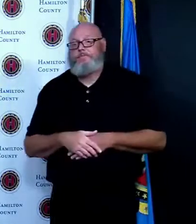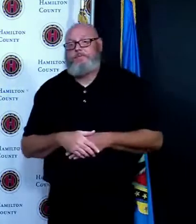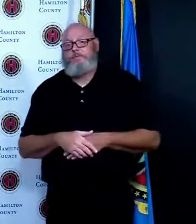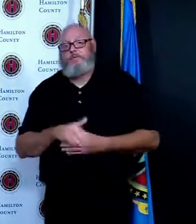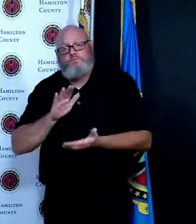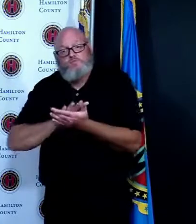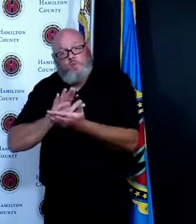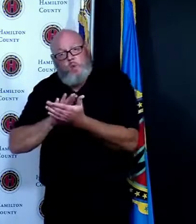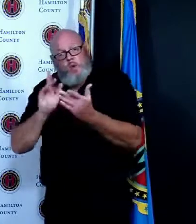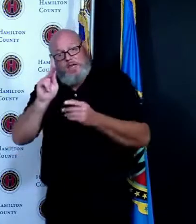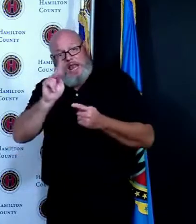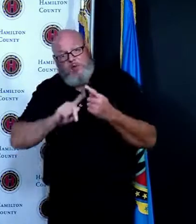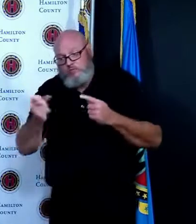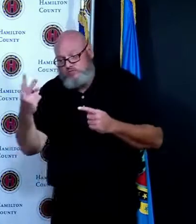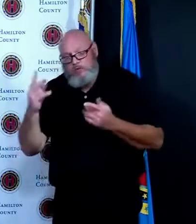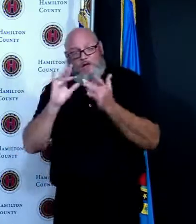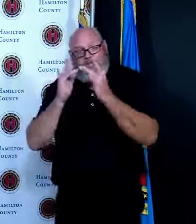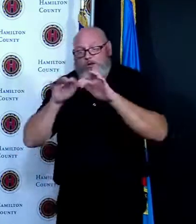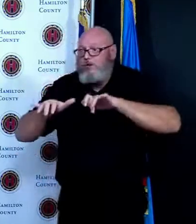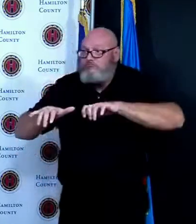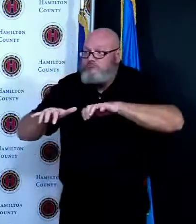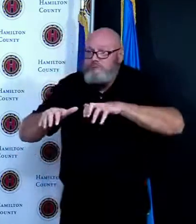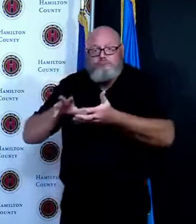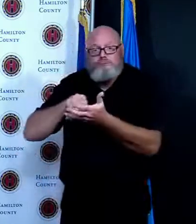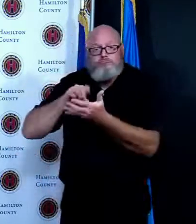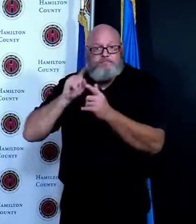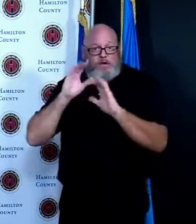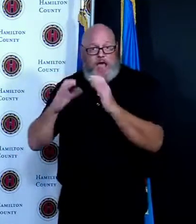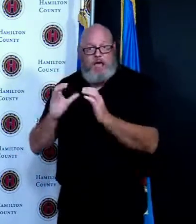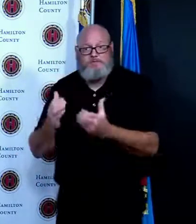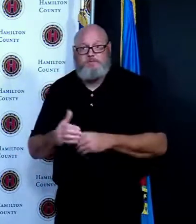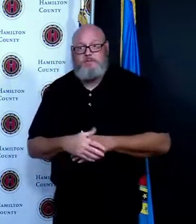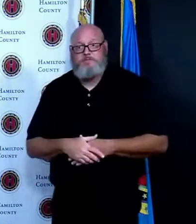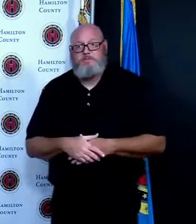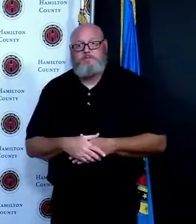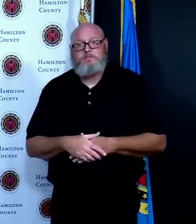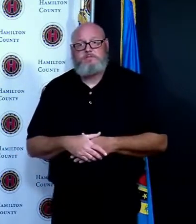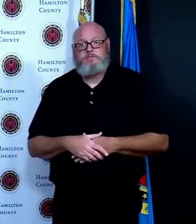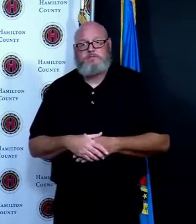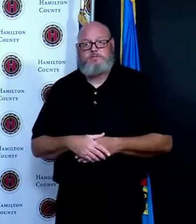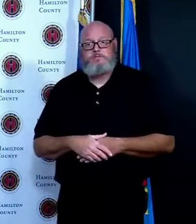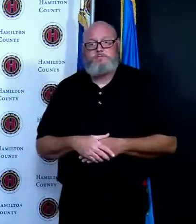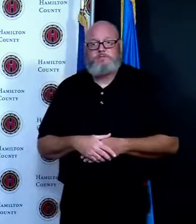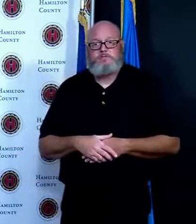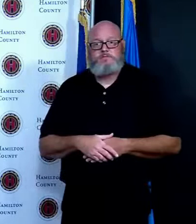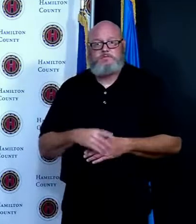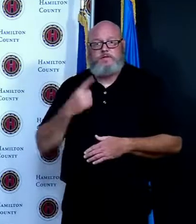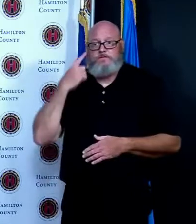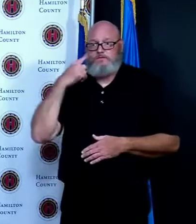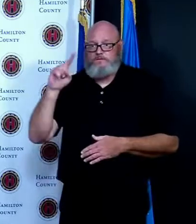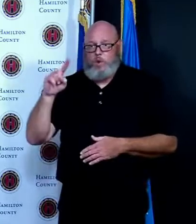to apply to expand their their wi-fi to make it again for public wi-fi services and the last